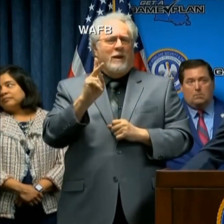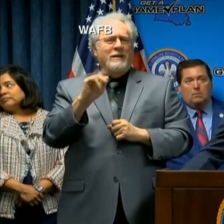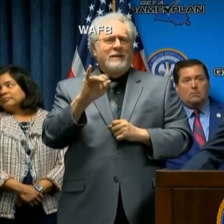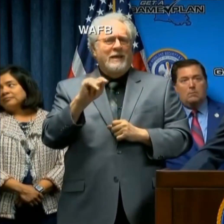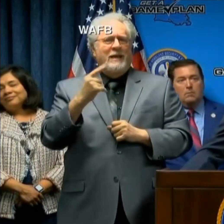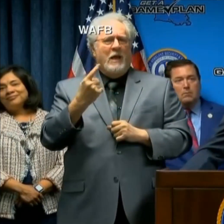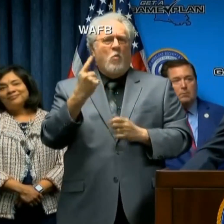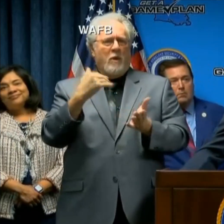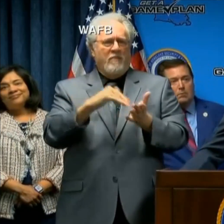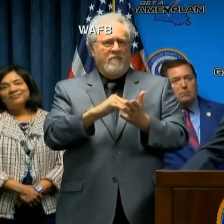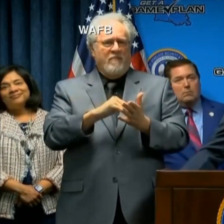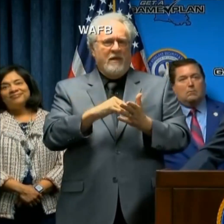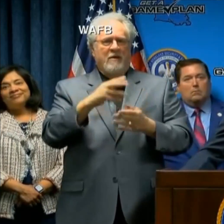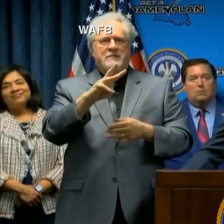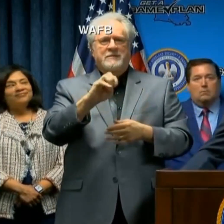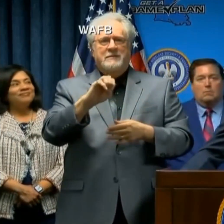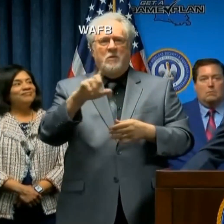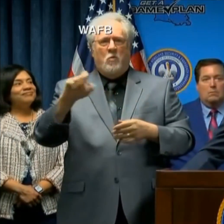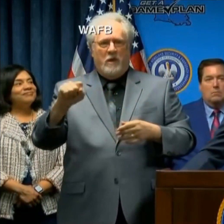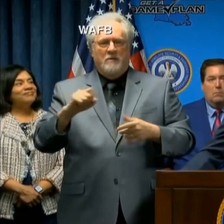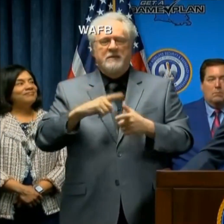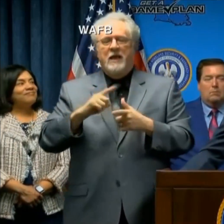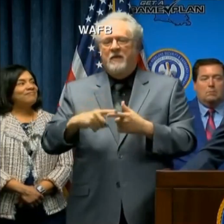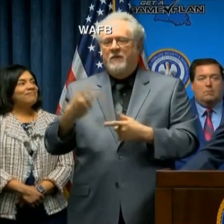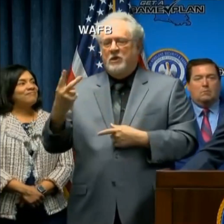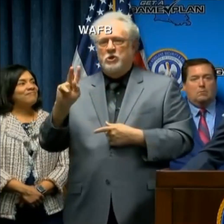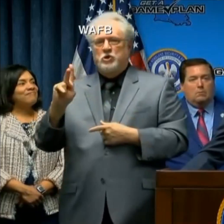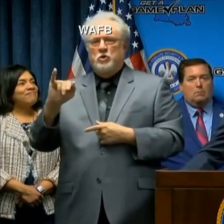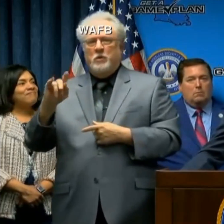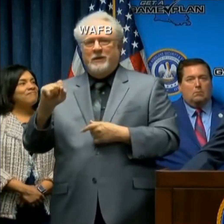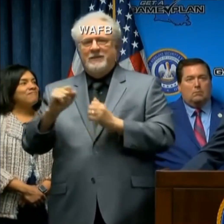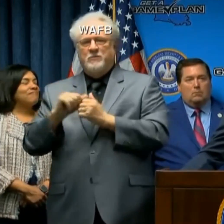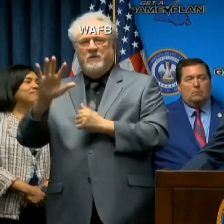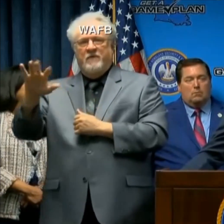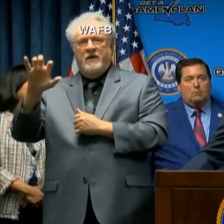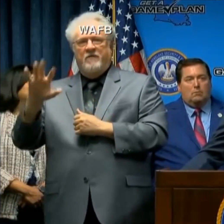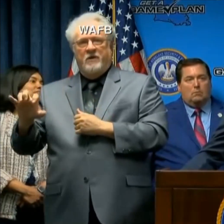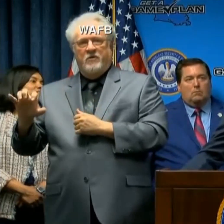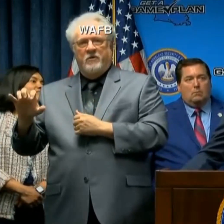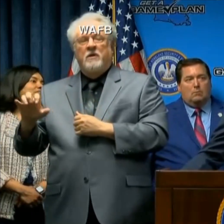we received two kids for 500 each but most recently our capacity has been